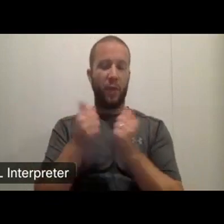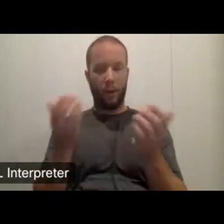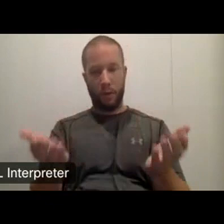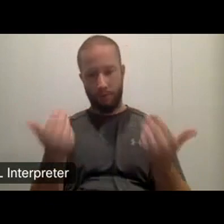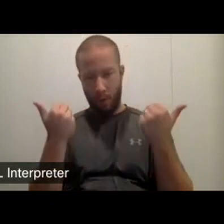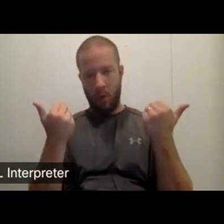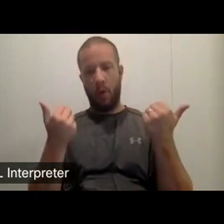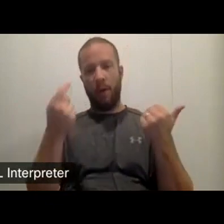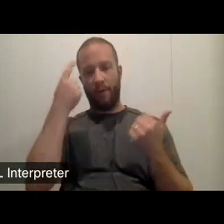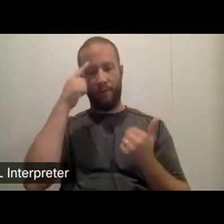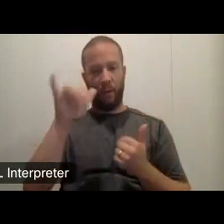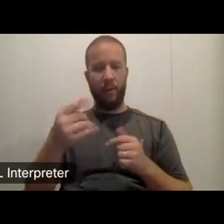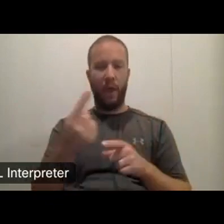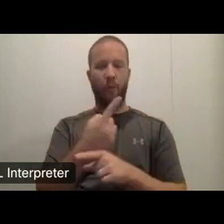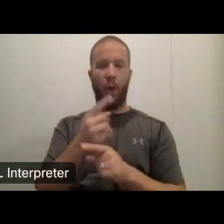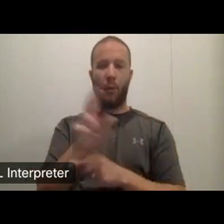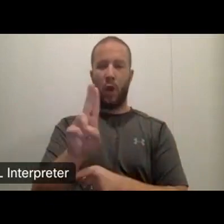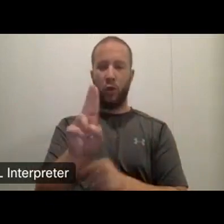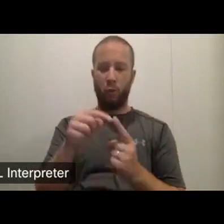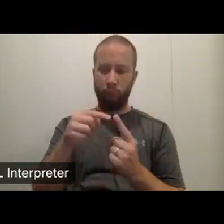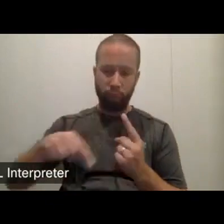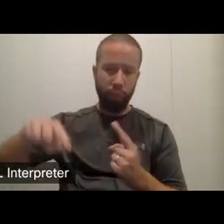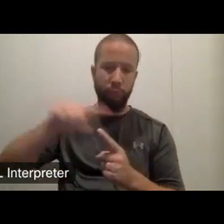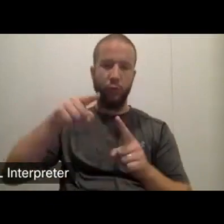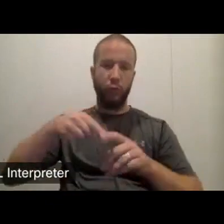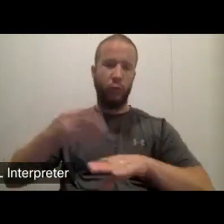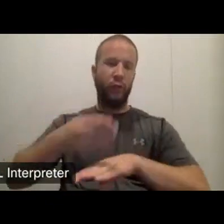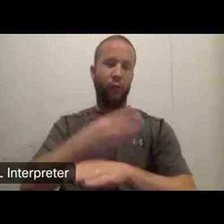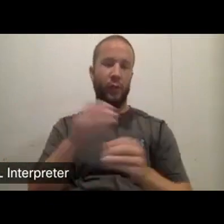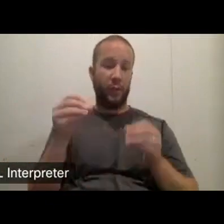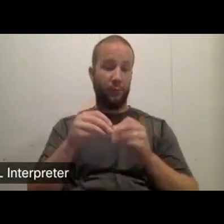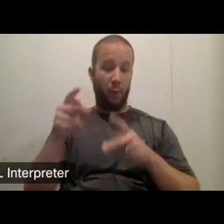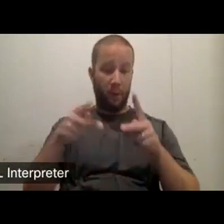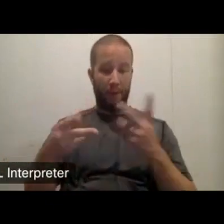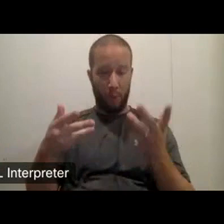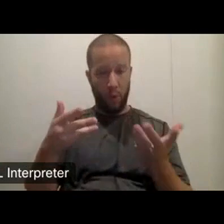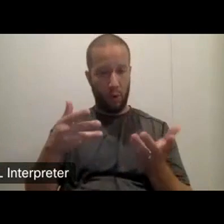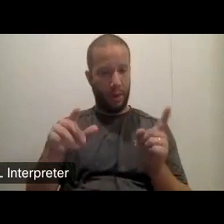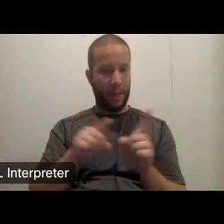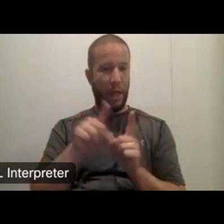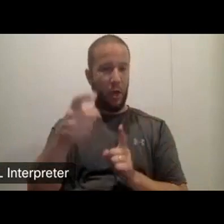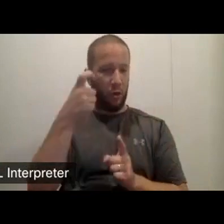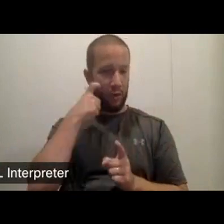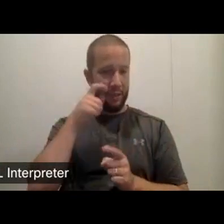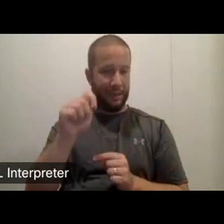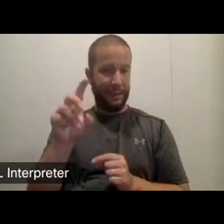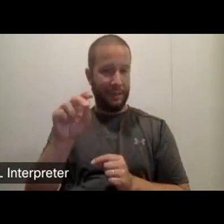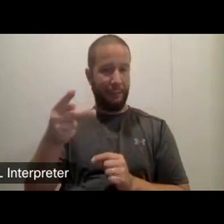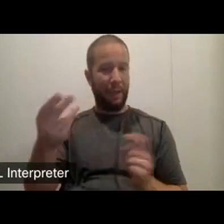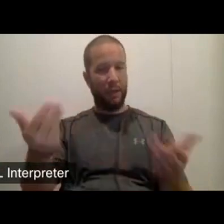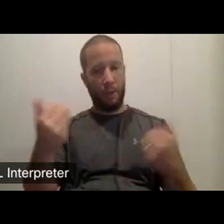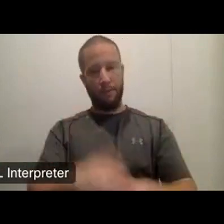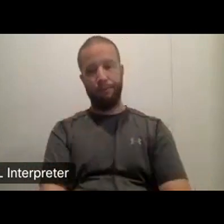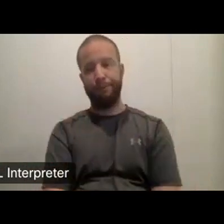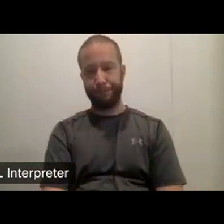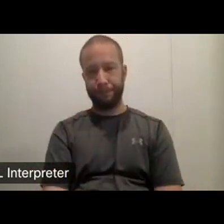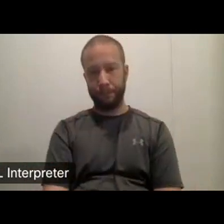need for a U-turn that will help increase the low ridership discuss in your most recent TDP um this